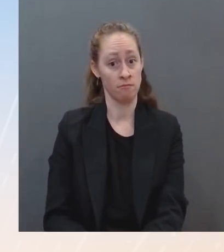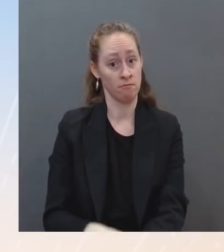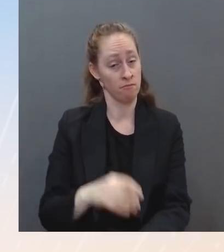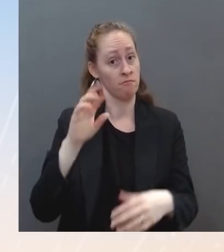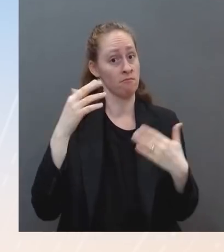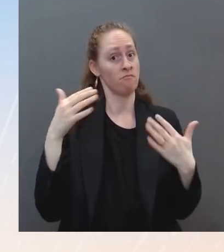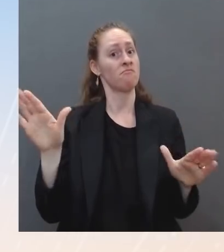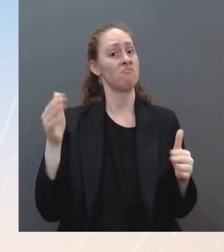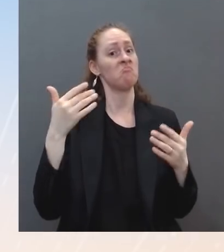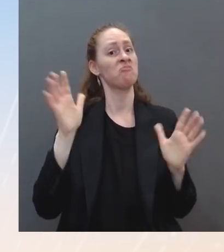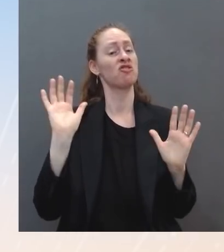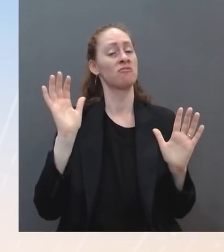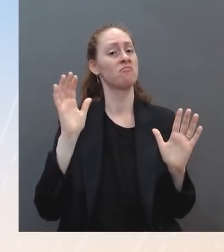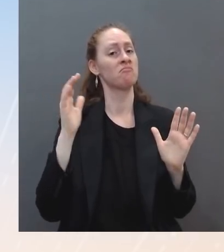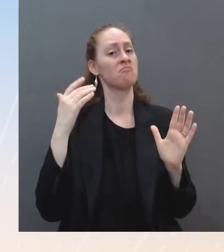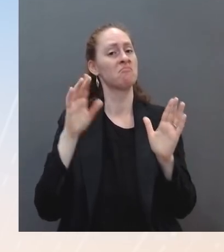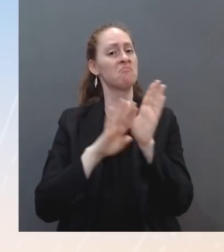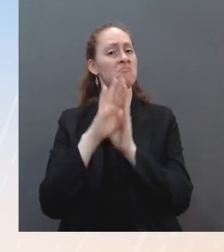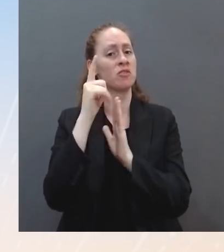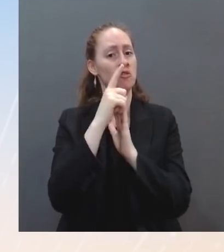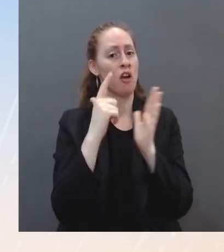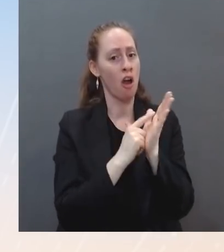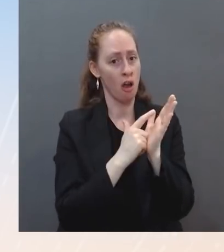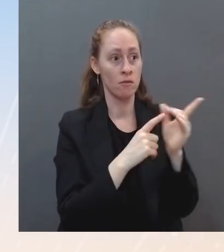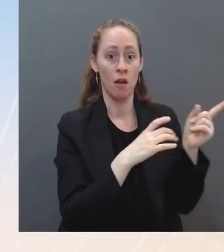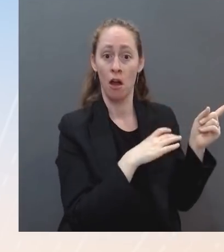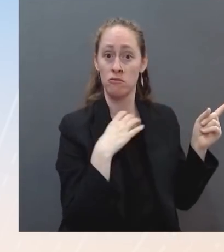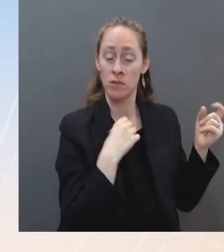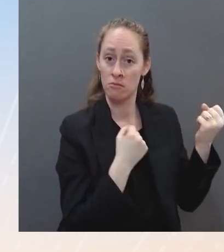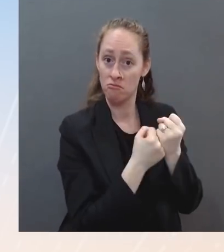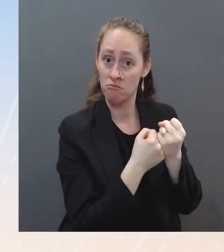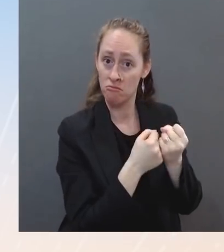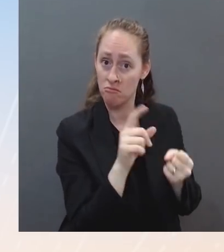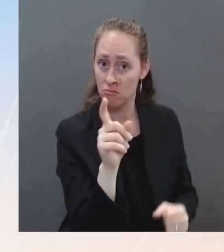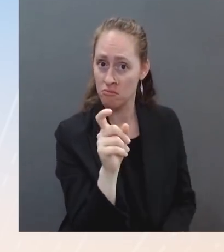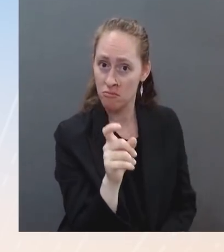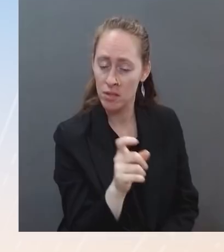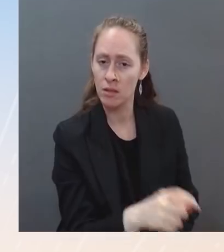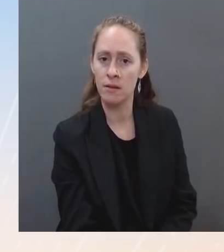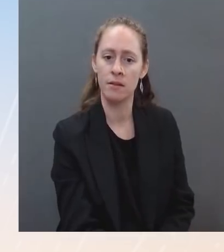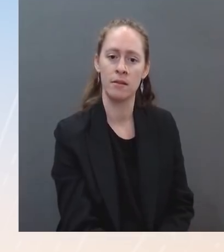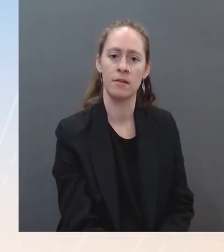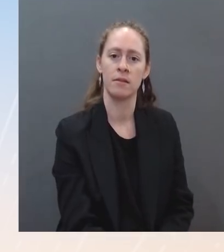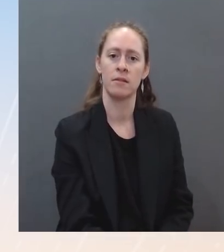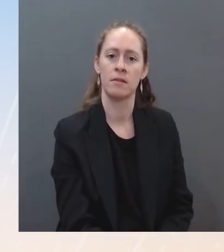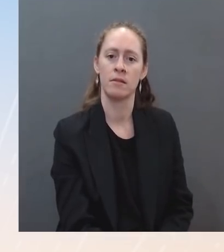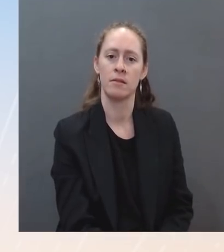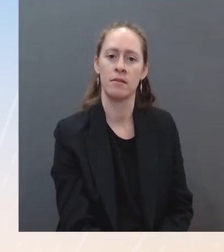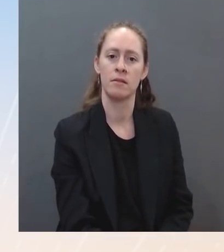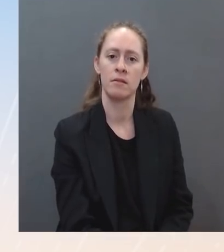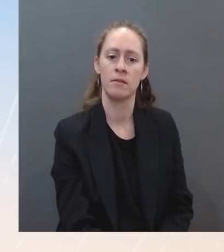And what is the timeline you're hoping to pass this measure? And is it really even realistic in an evenly divided Senate